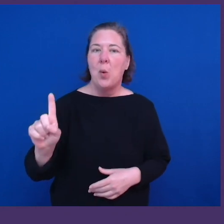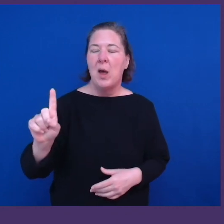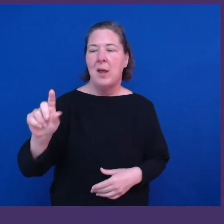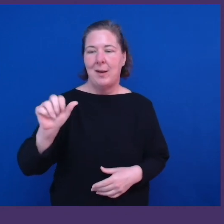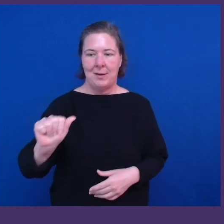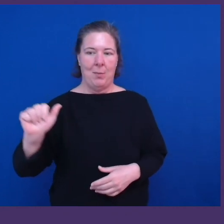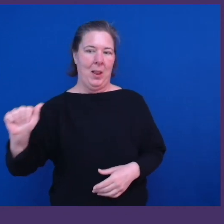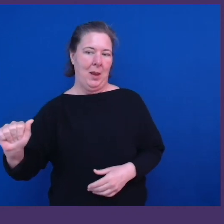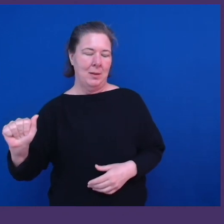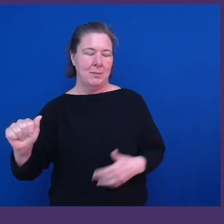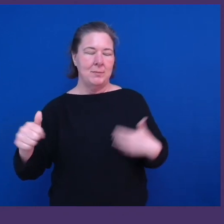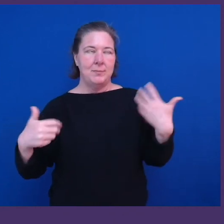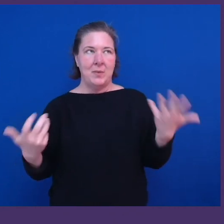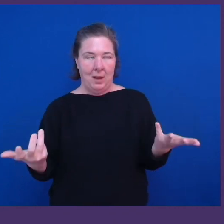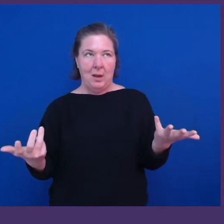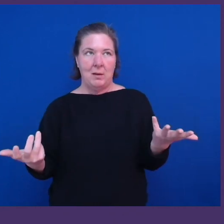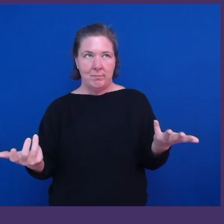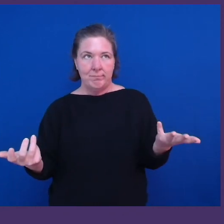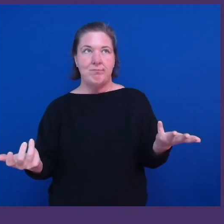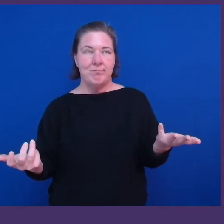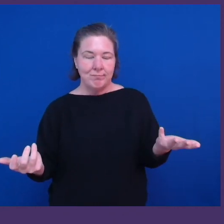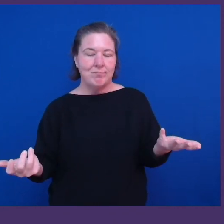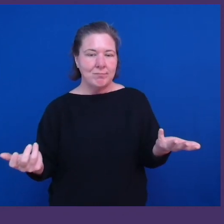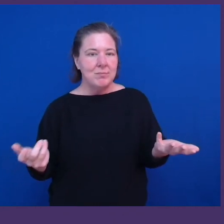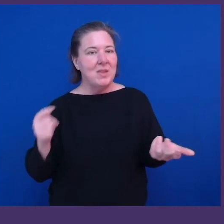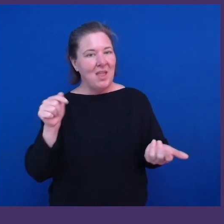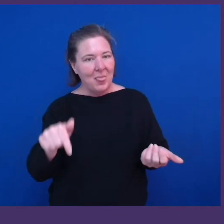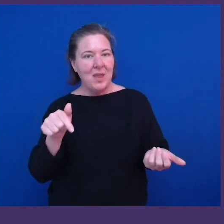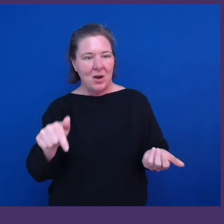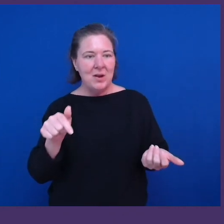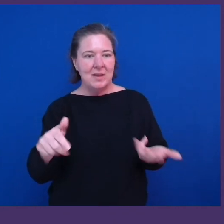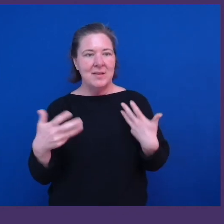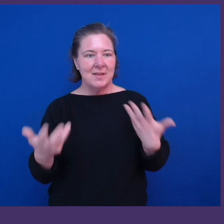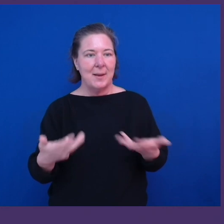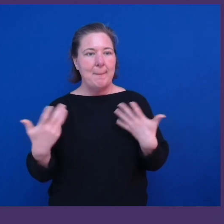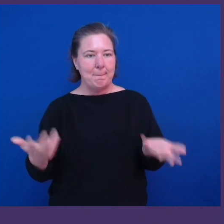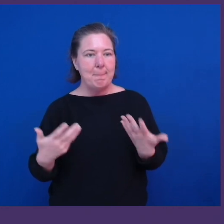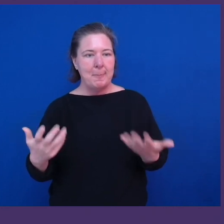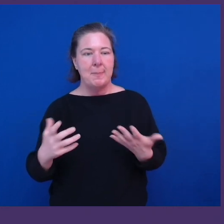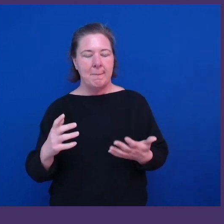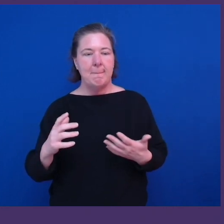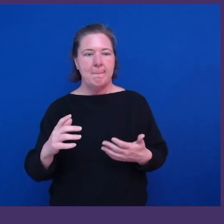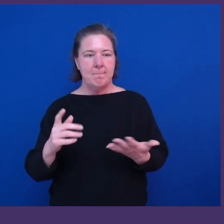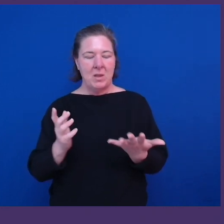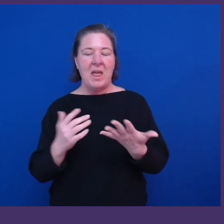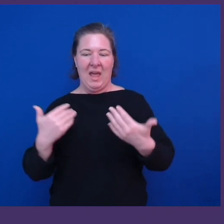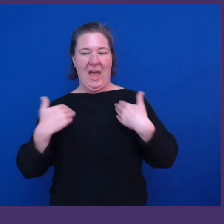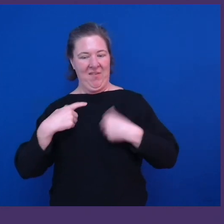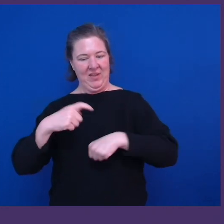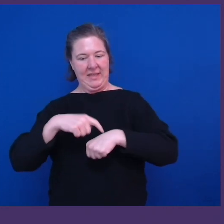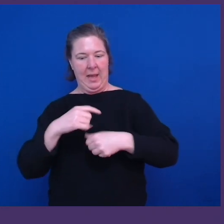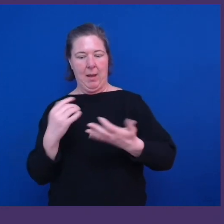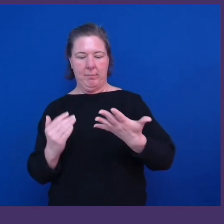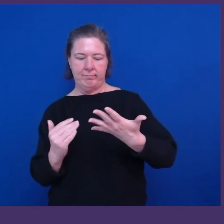And there is a graduated timeline for compliance based